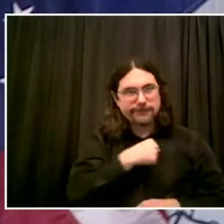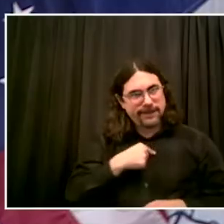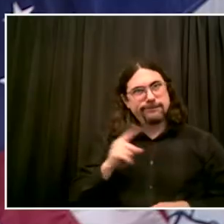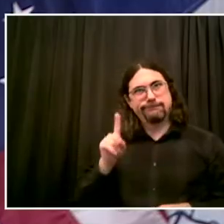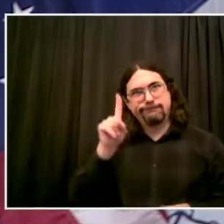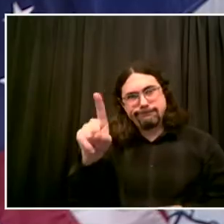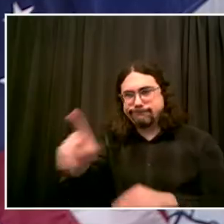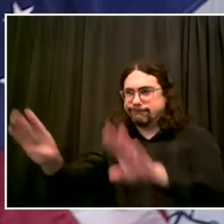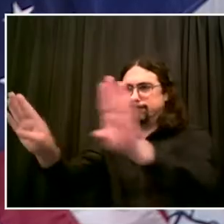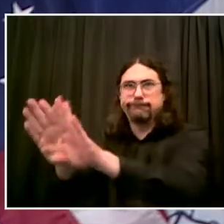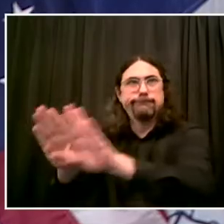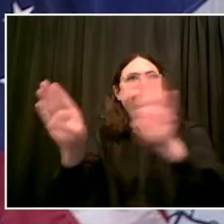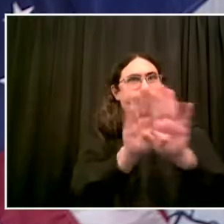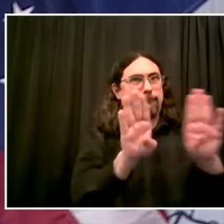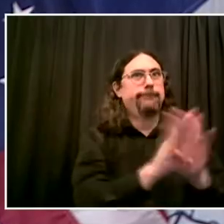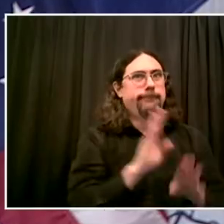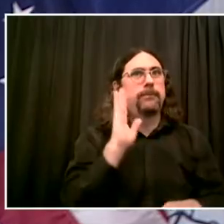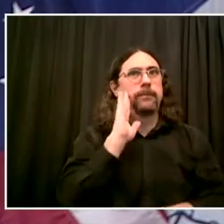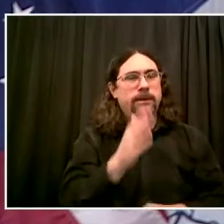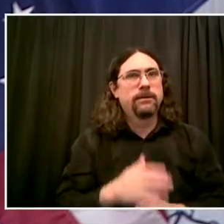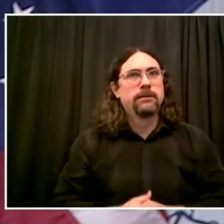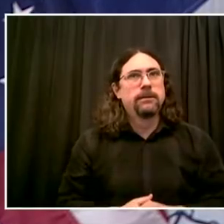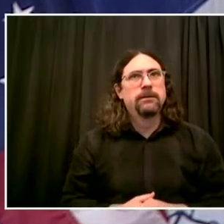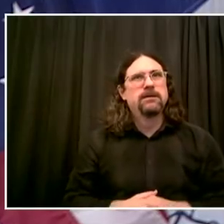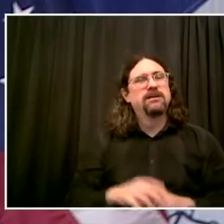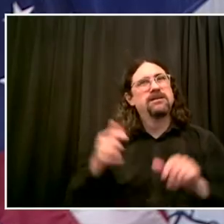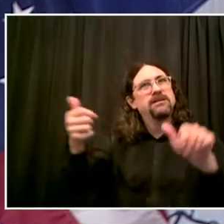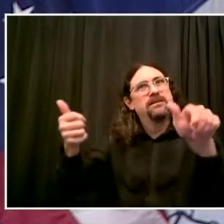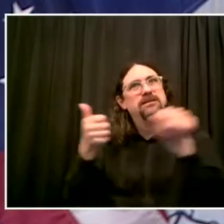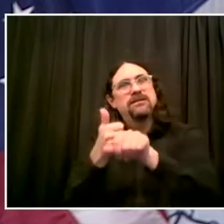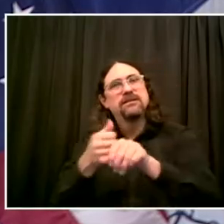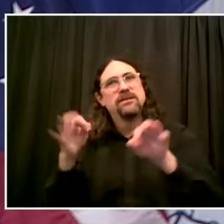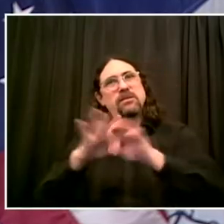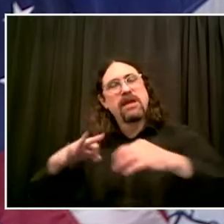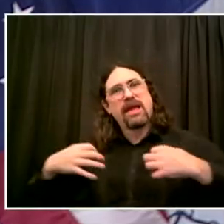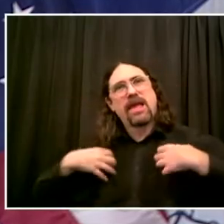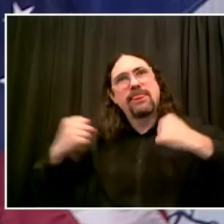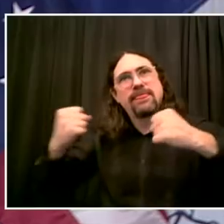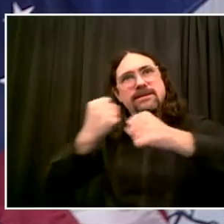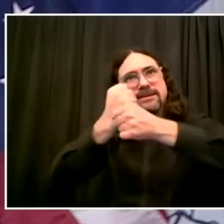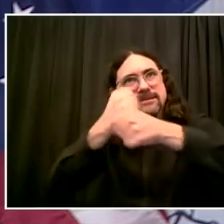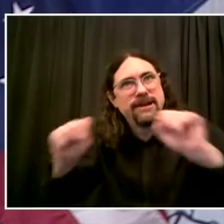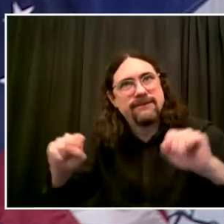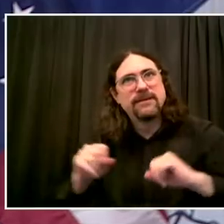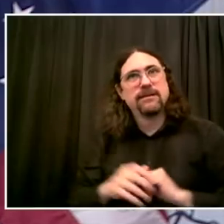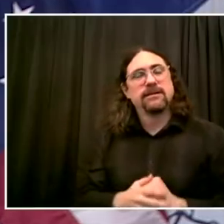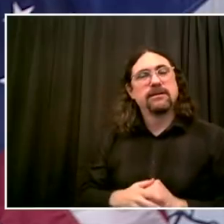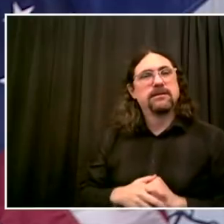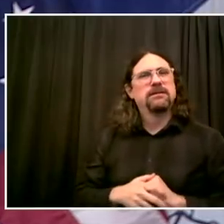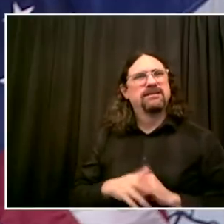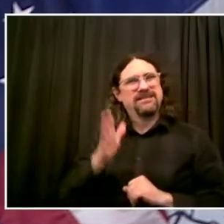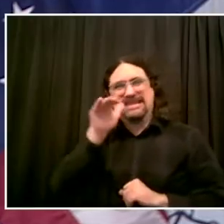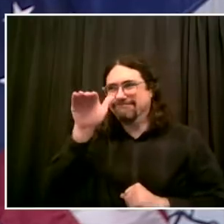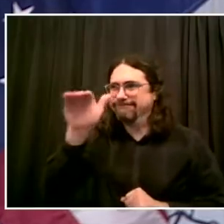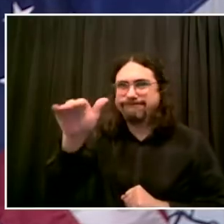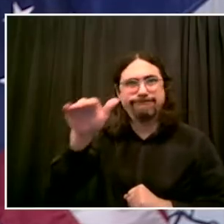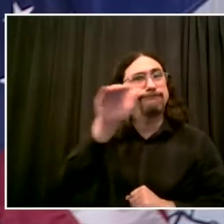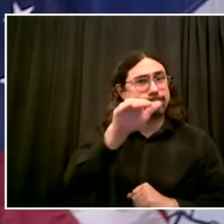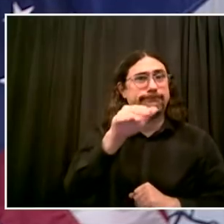IF THEY ATTEMPT TO STAY OPEN OR INDOOR INSTRUCTIONS.